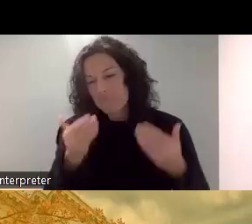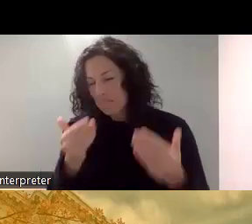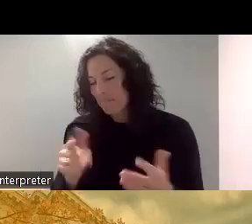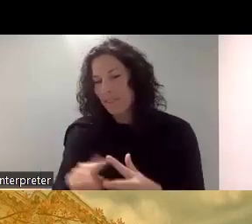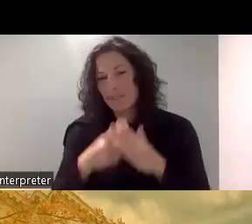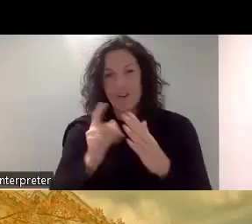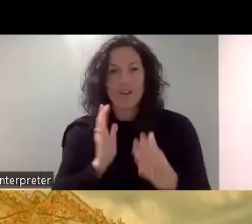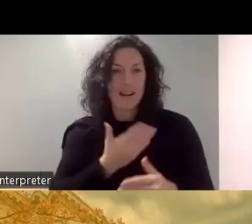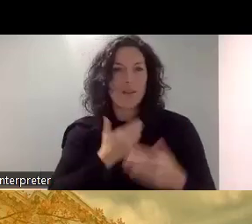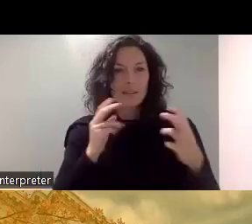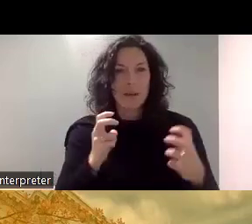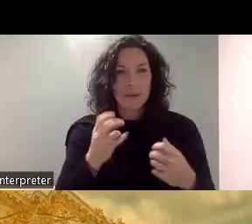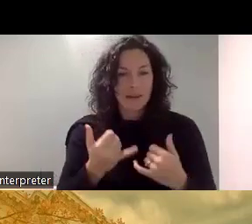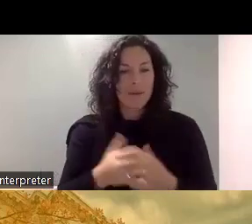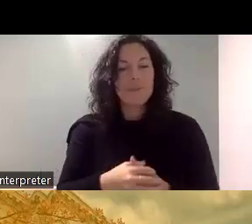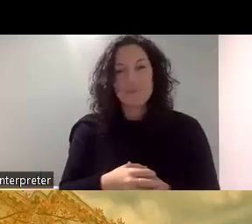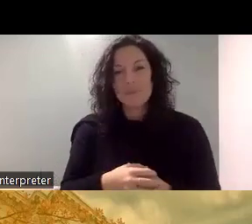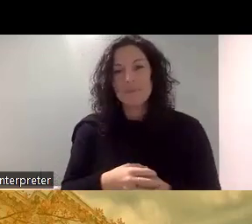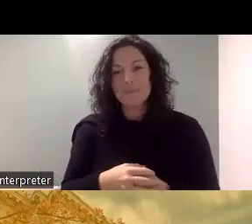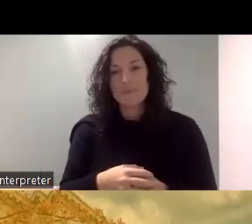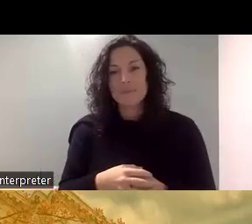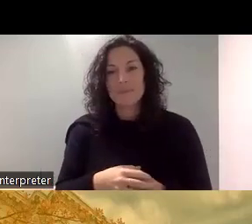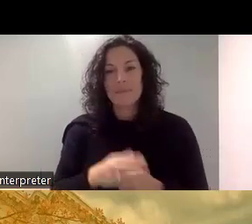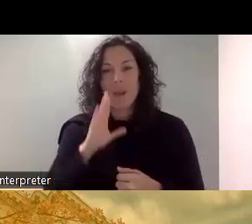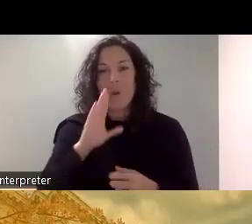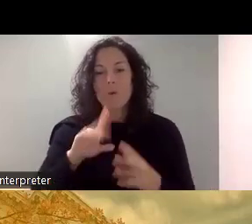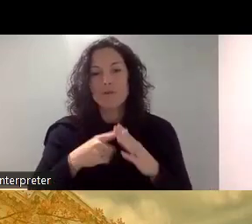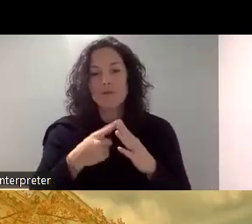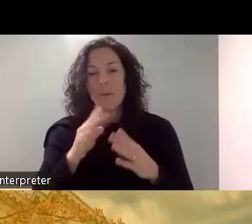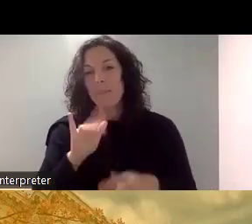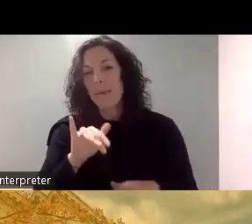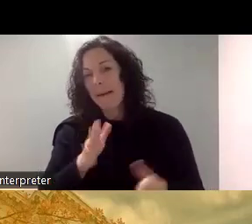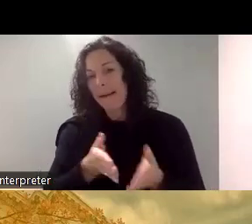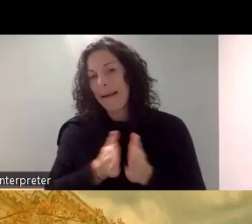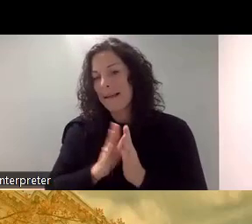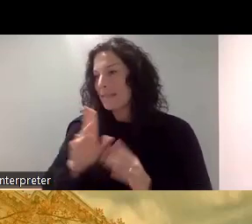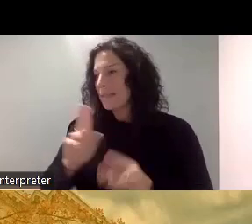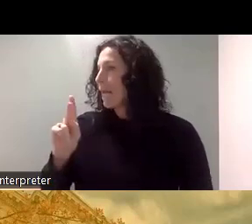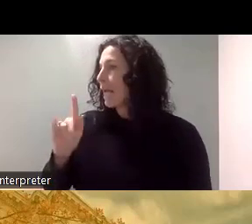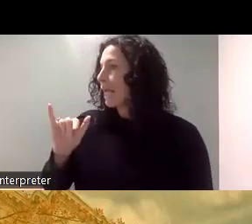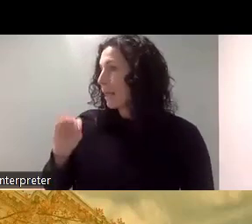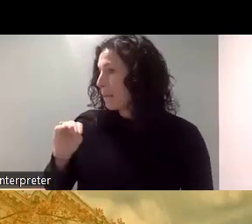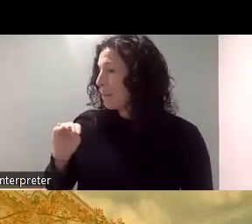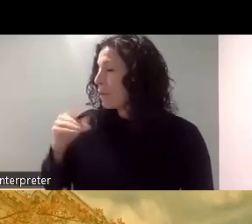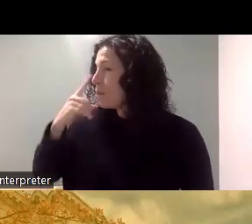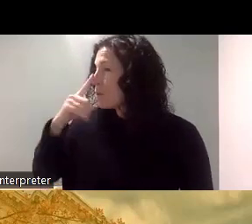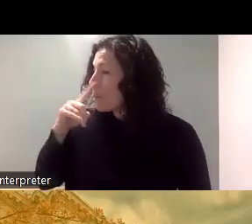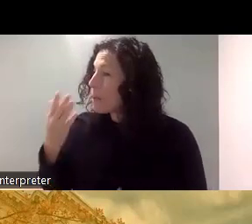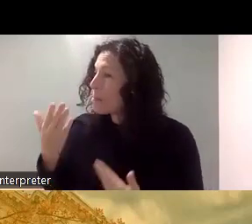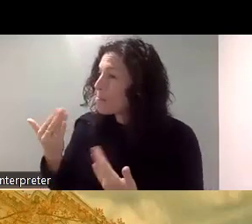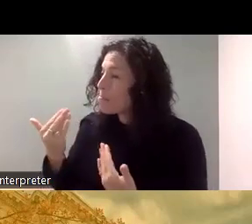so I'm going to start by asking Kim if you would start with talking about